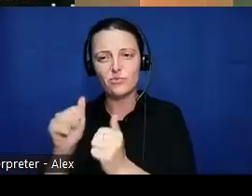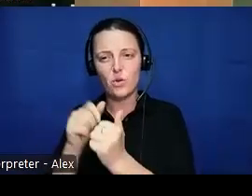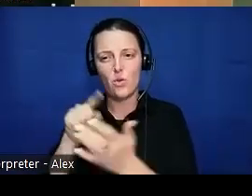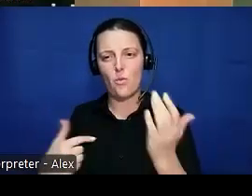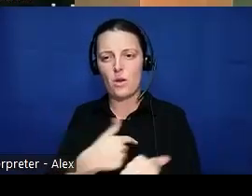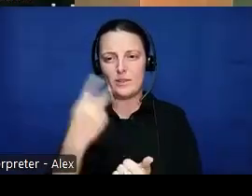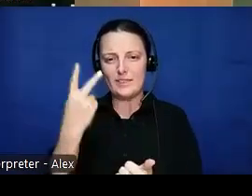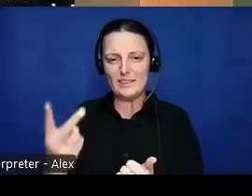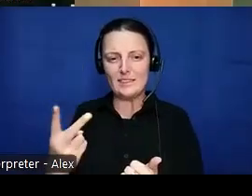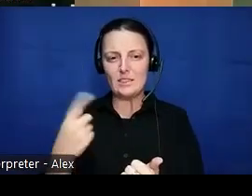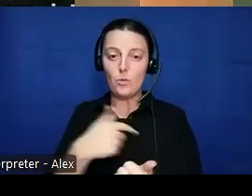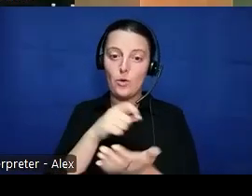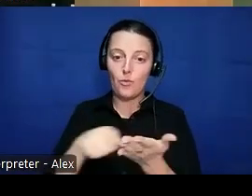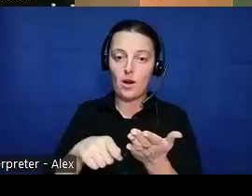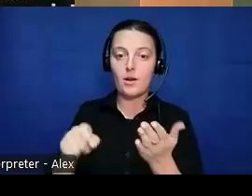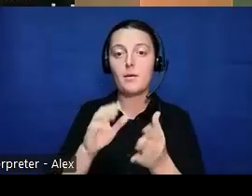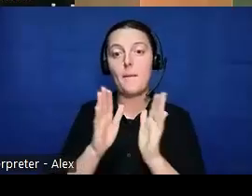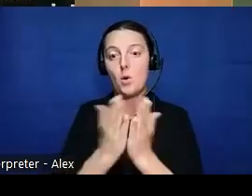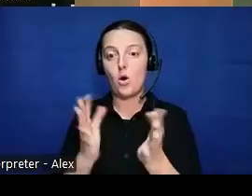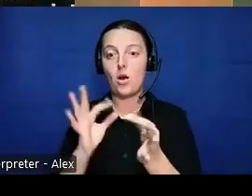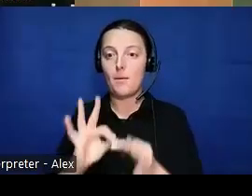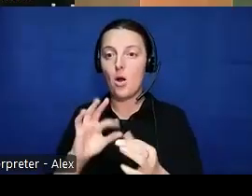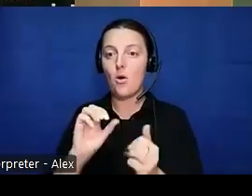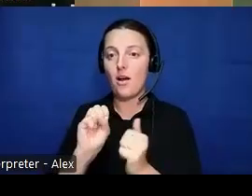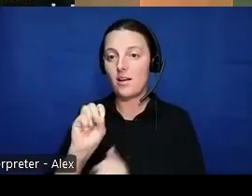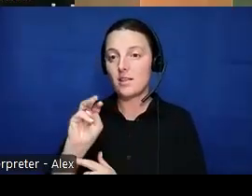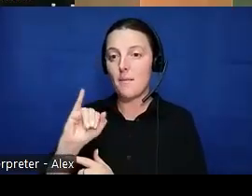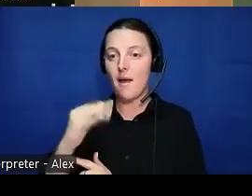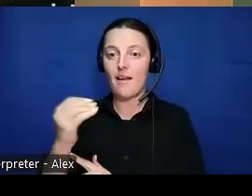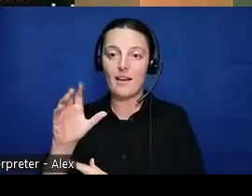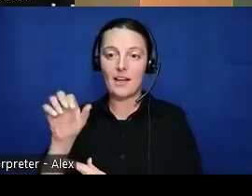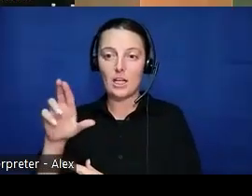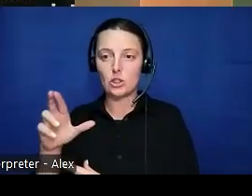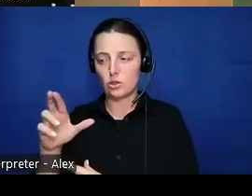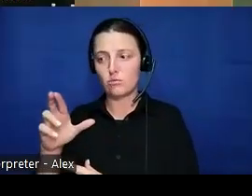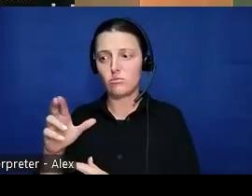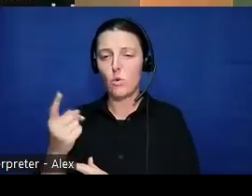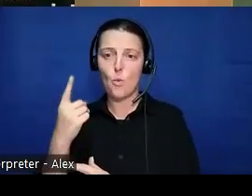about Smi and cancer. I have a review paper coming out in SMI and cancer. This is pretty consistent.